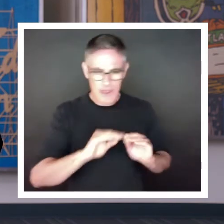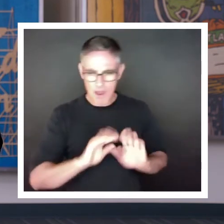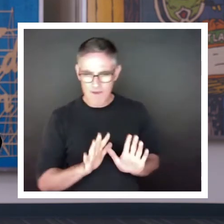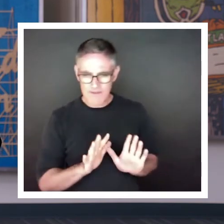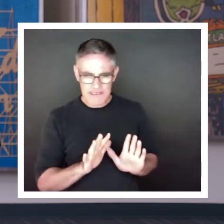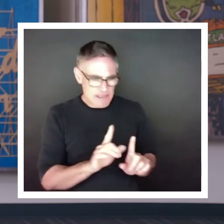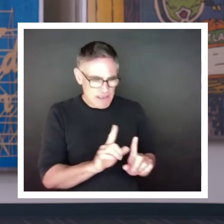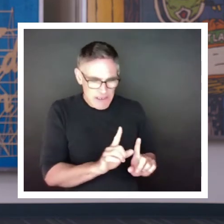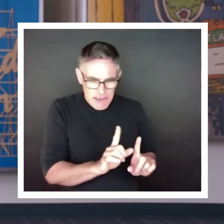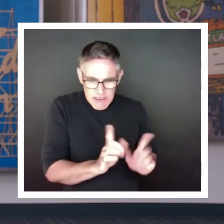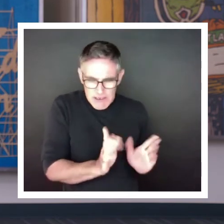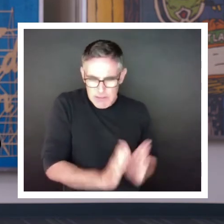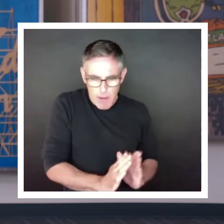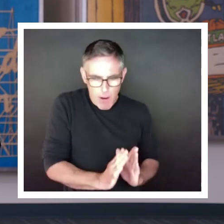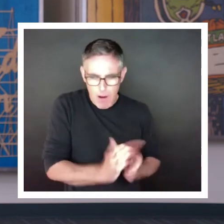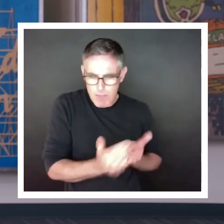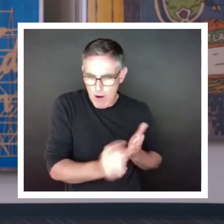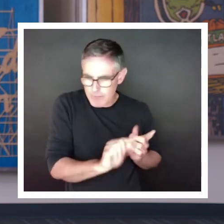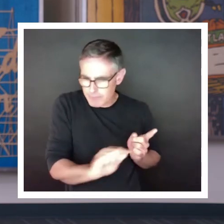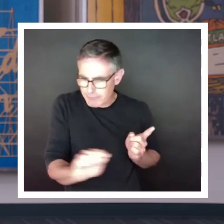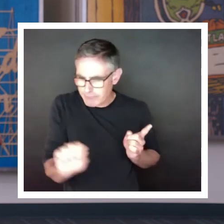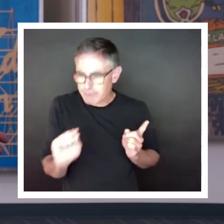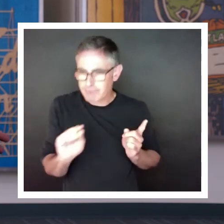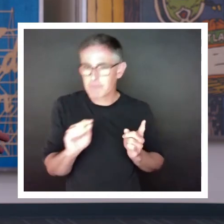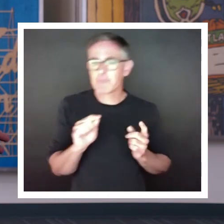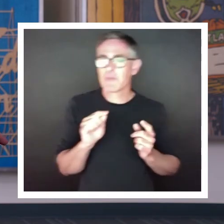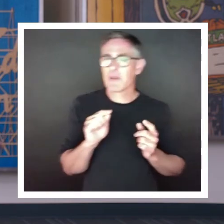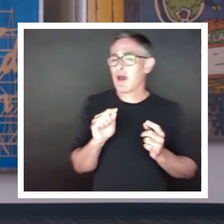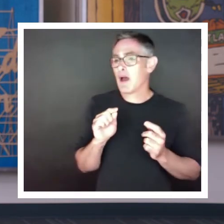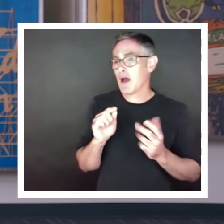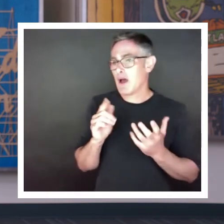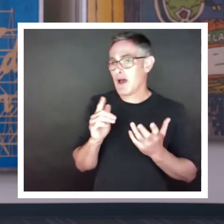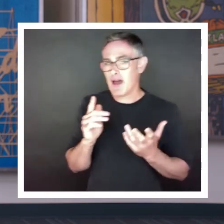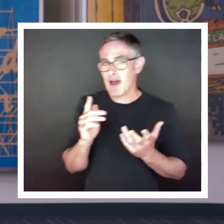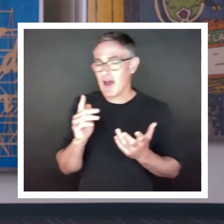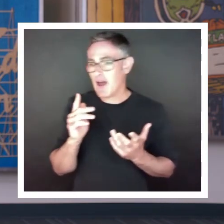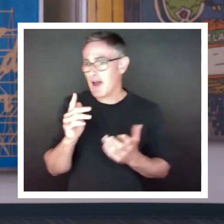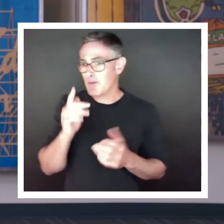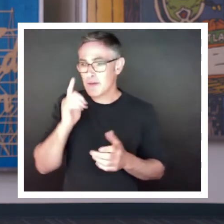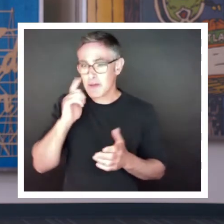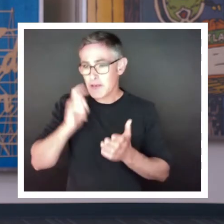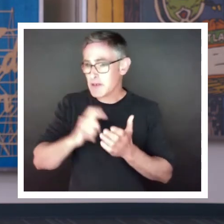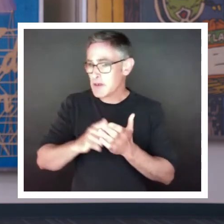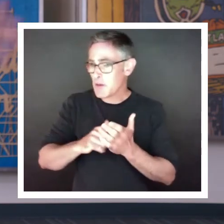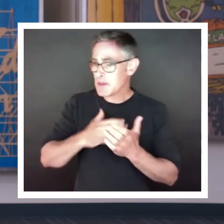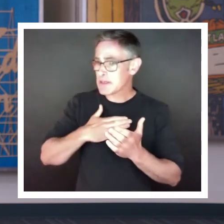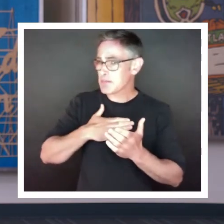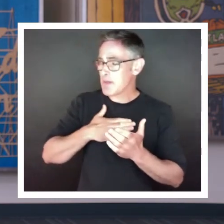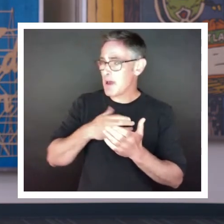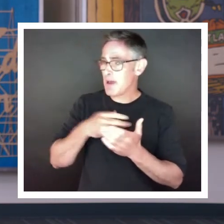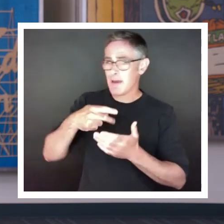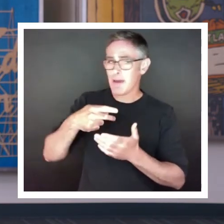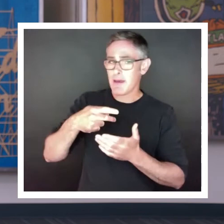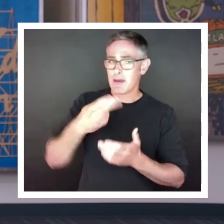I spend time on finding the extraordinary in my doctoral research published in very many ways.